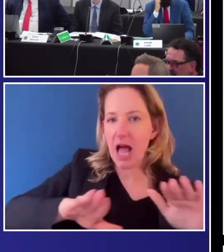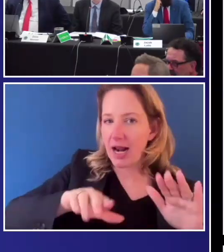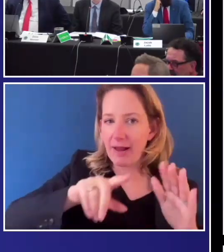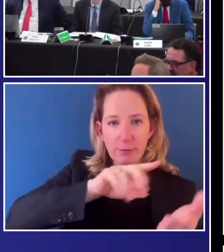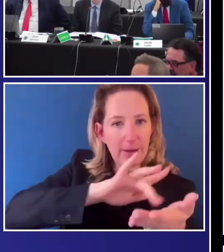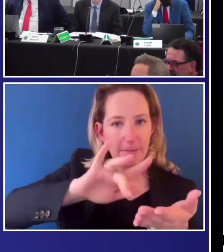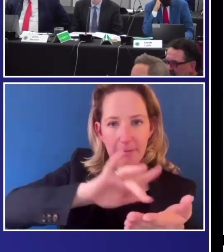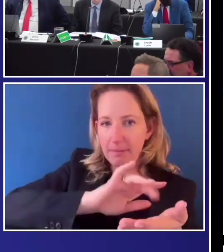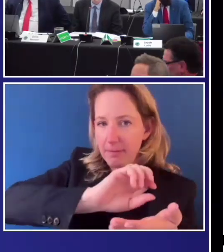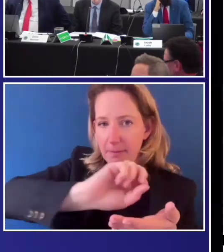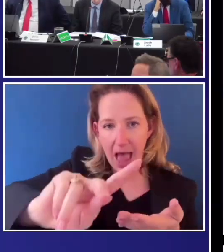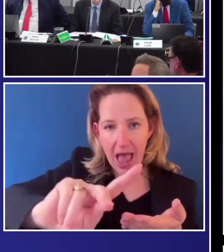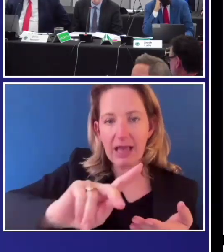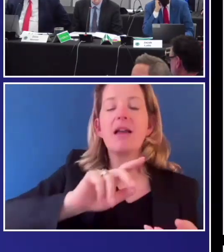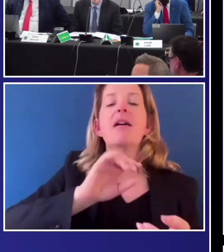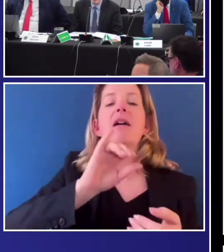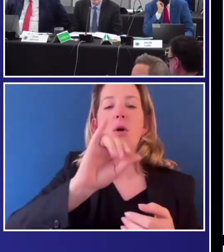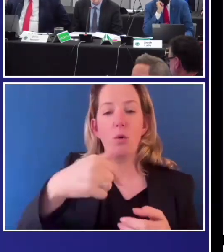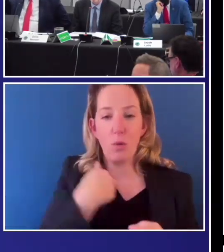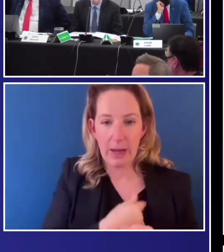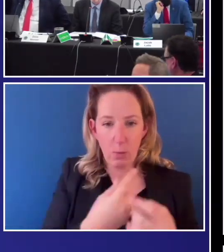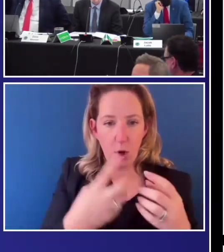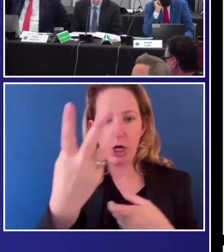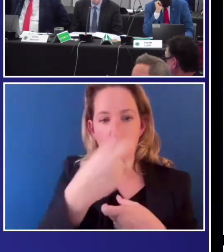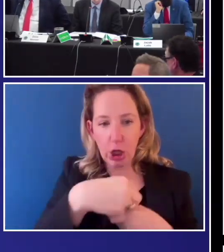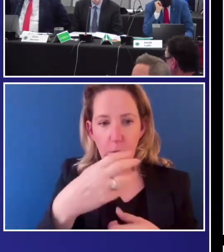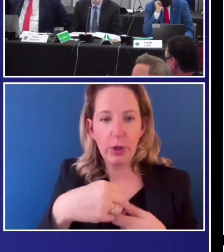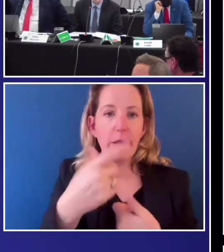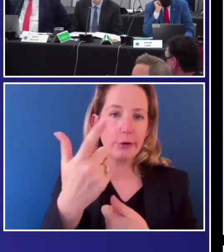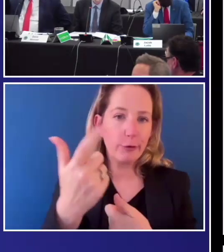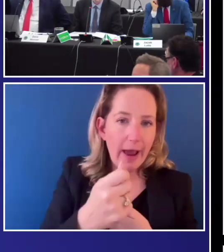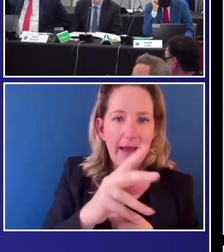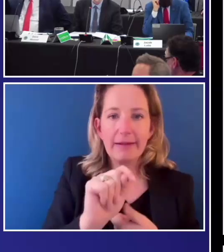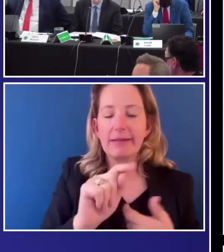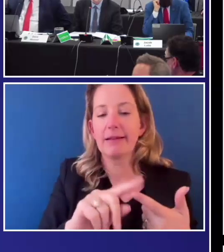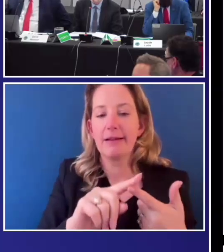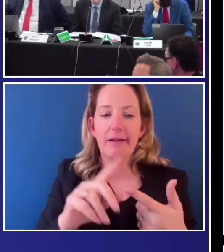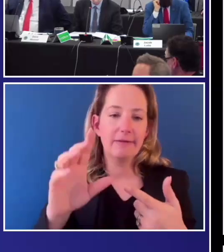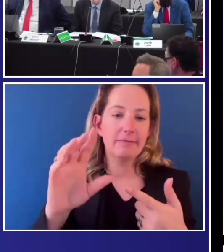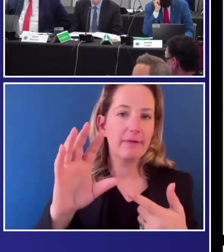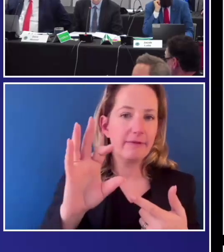We include among the different types, a grant, scholarship, fellowship, discount, or fee waiver.